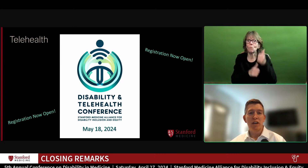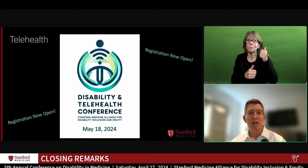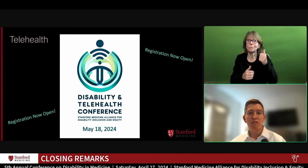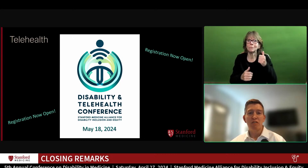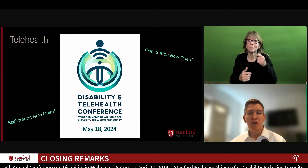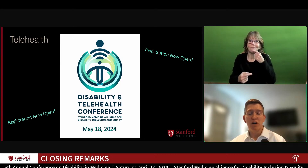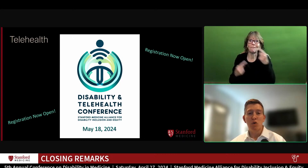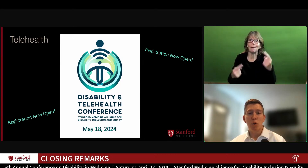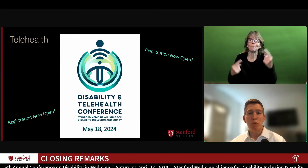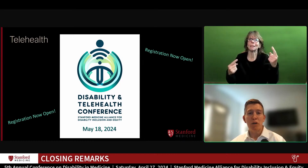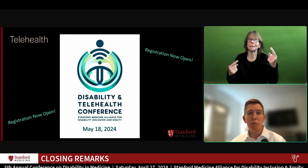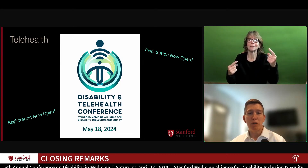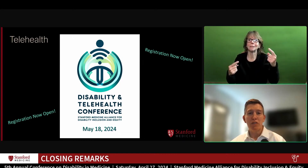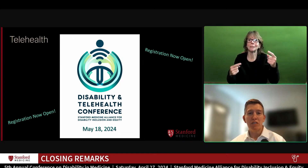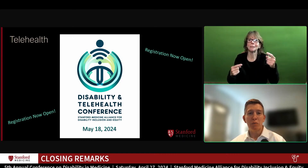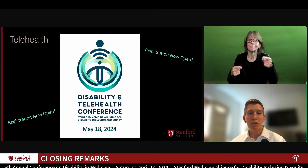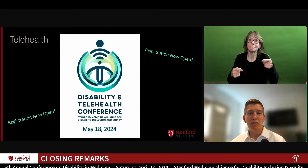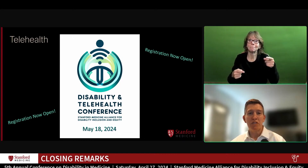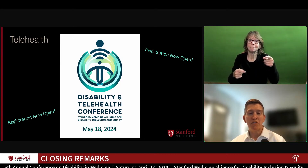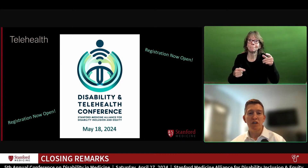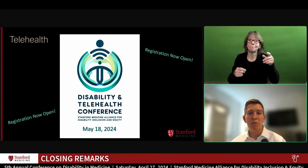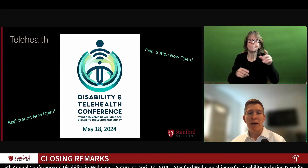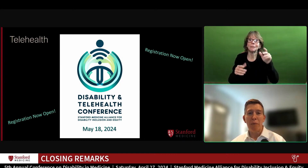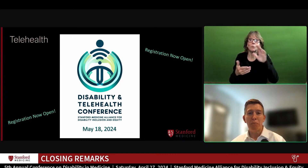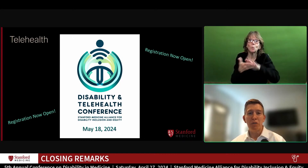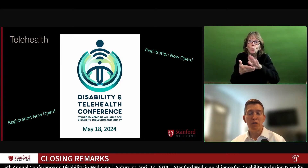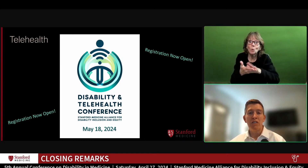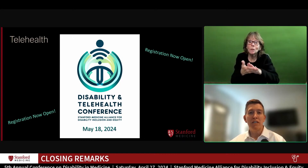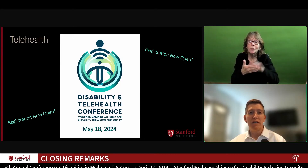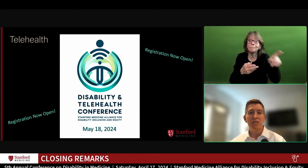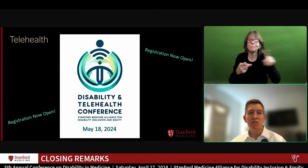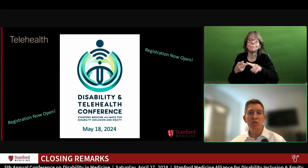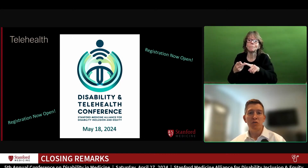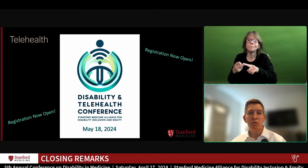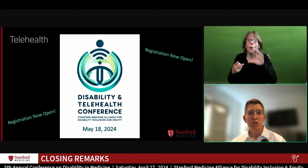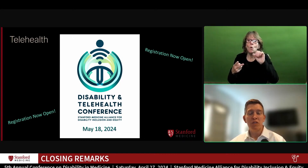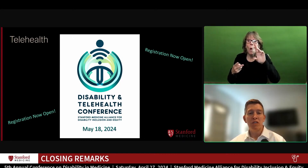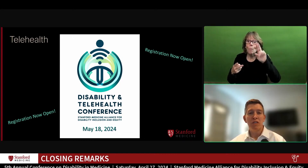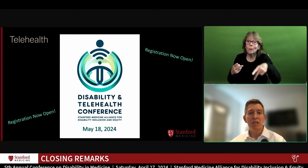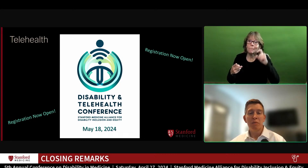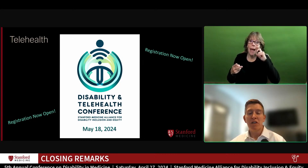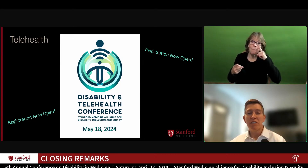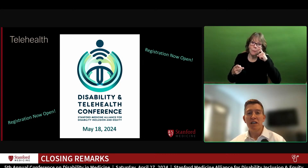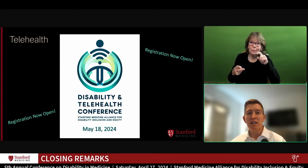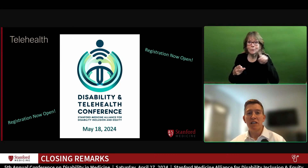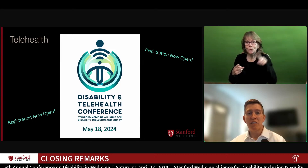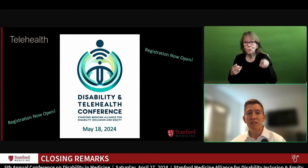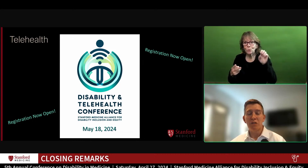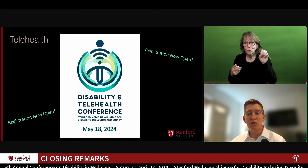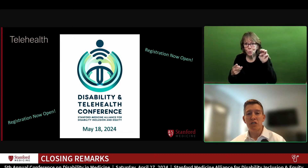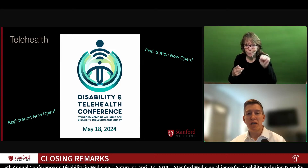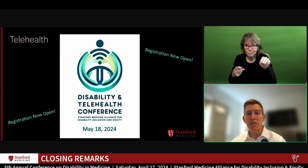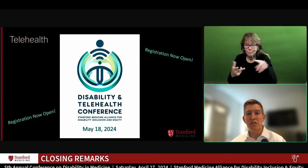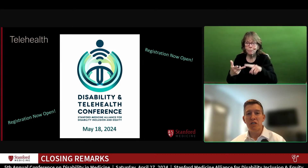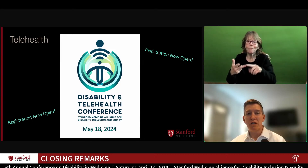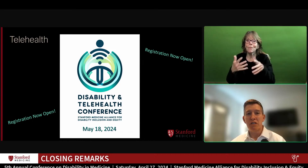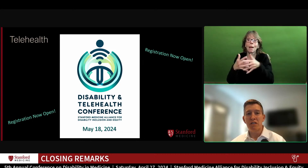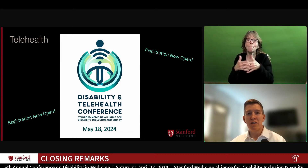We have corporate participants from Apple and Zoom, the American Telehealth Association,